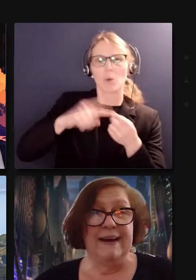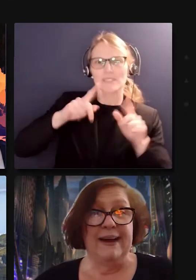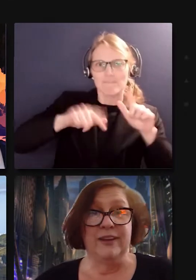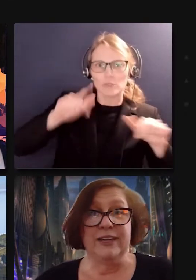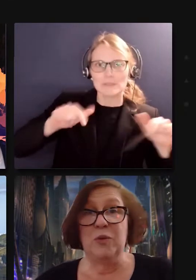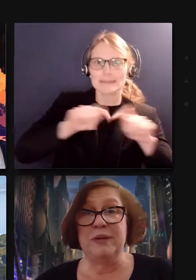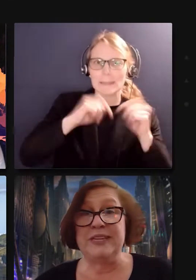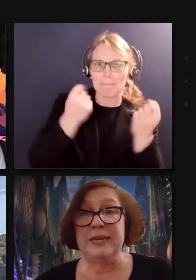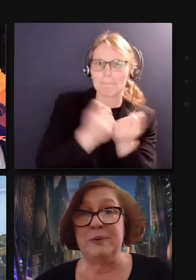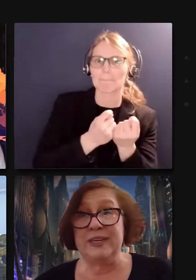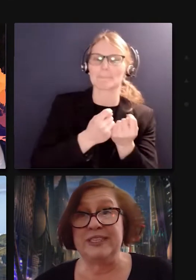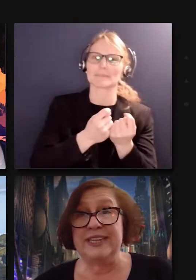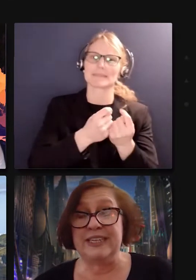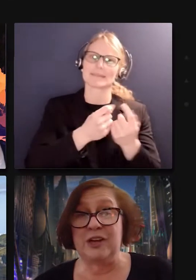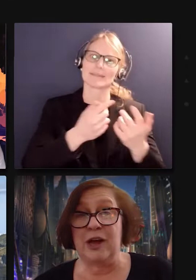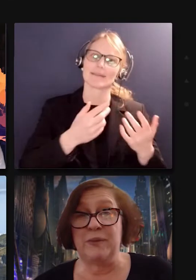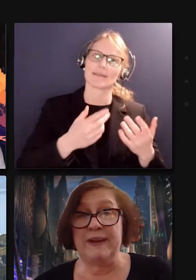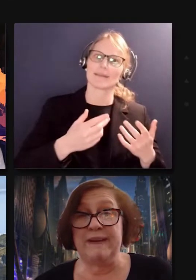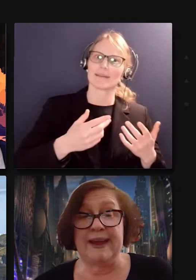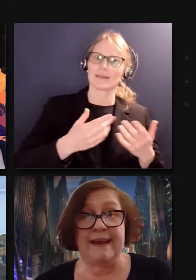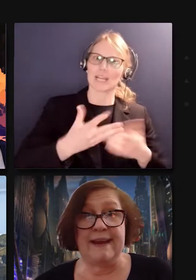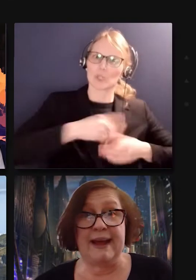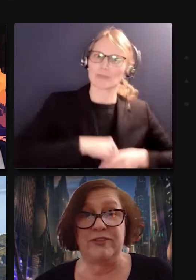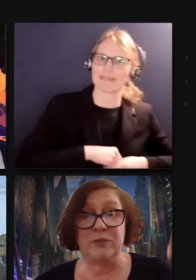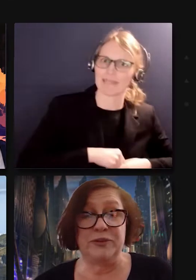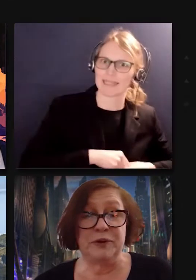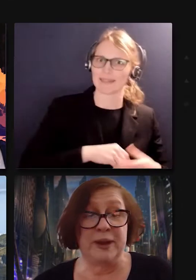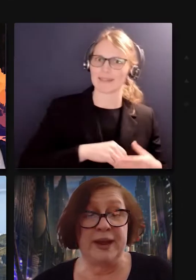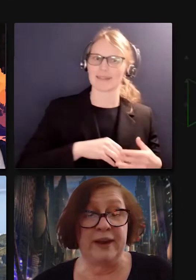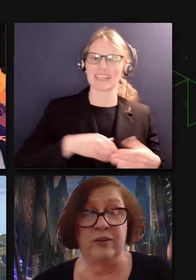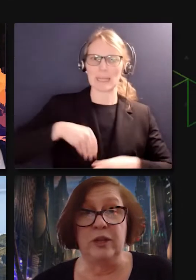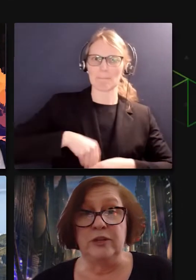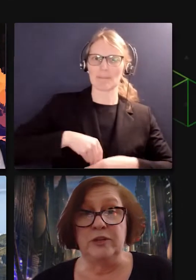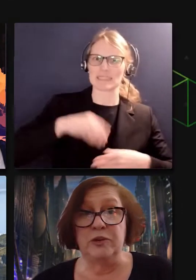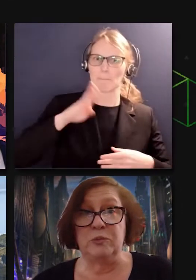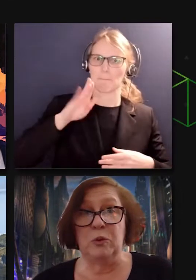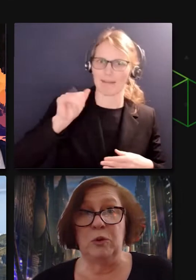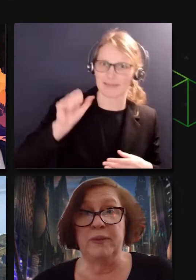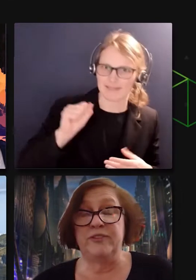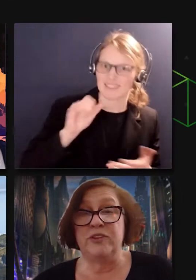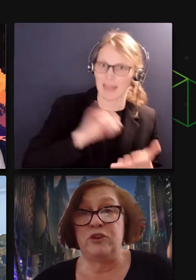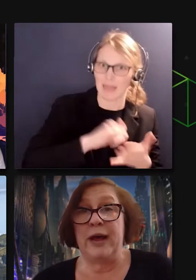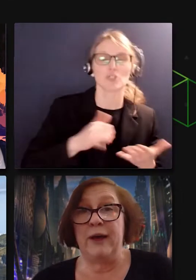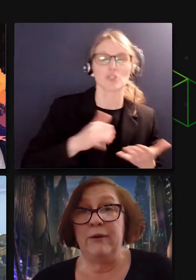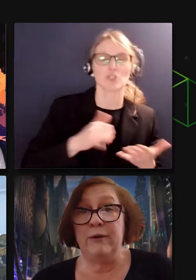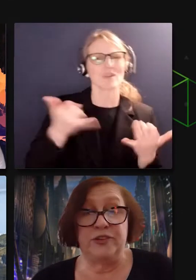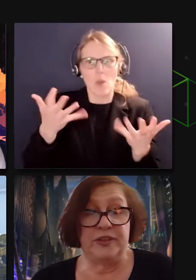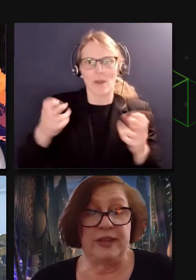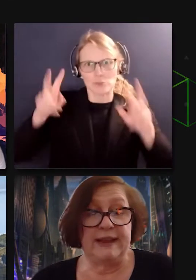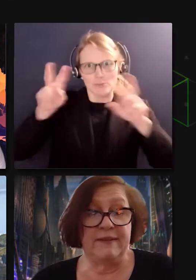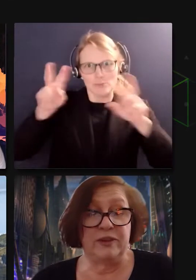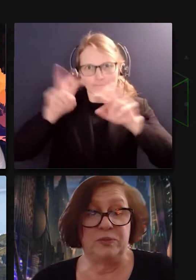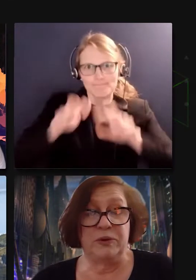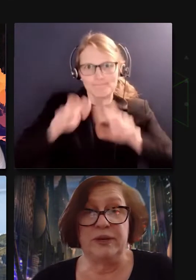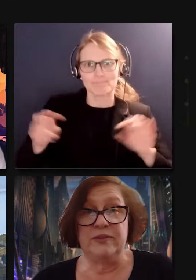I'd like to go a bit deeper into that topic and ask the rest of our panel to explore with us the challenges that they have experienced